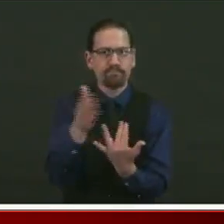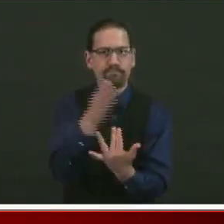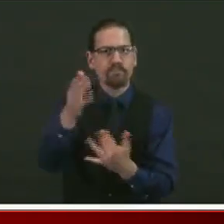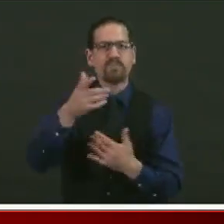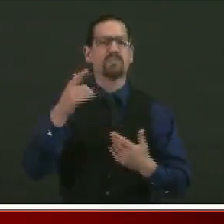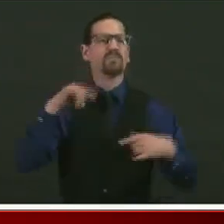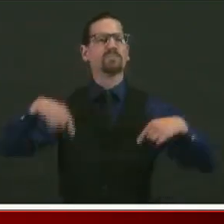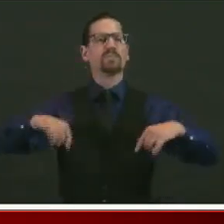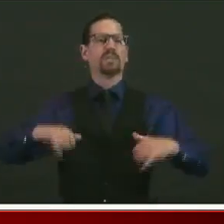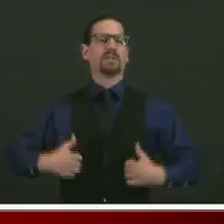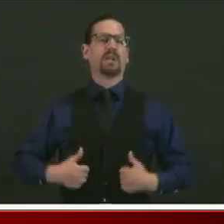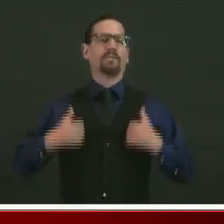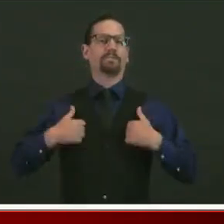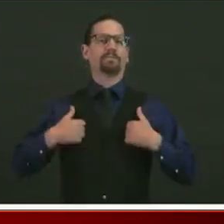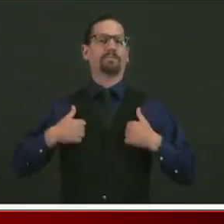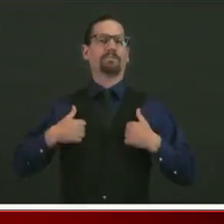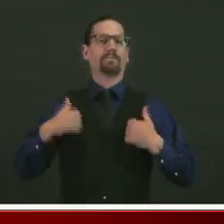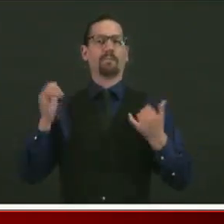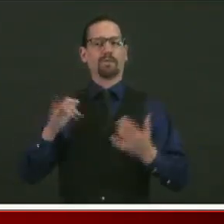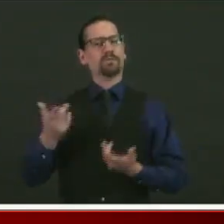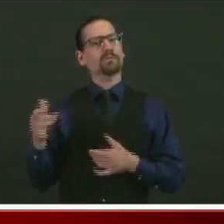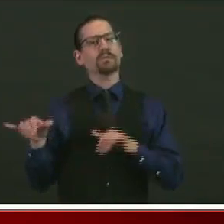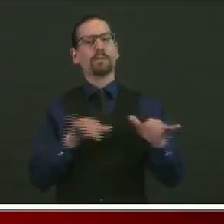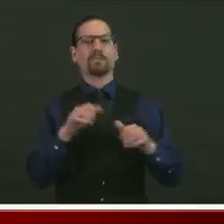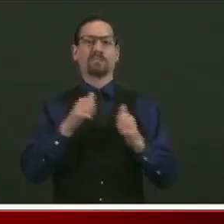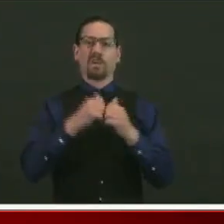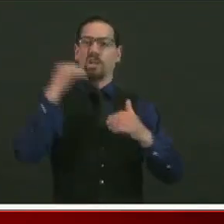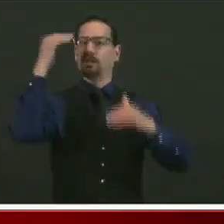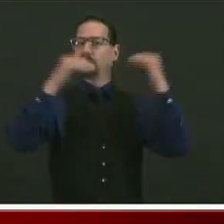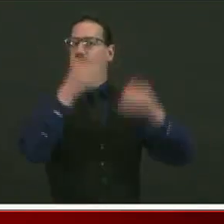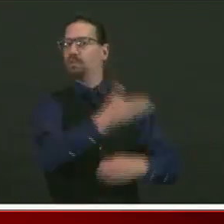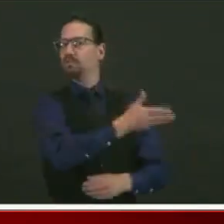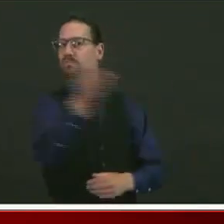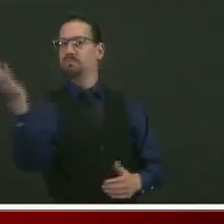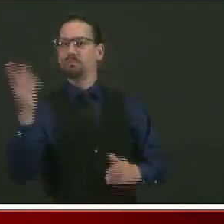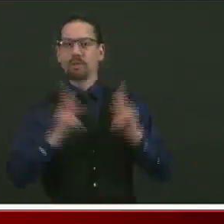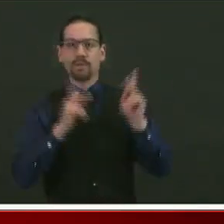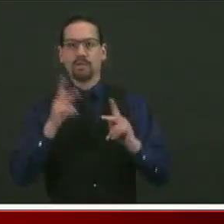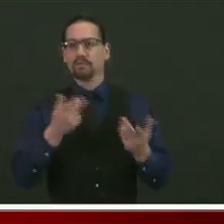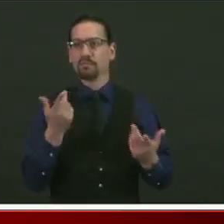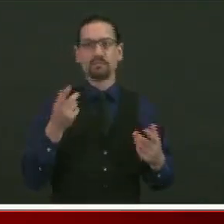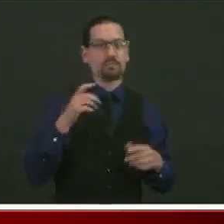THIS IS CALLED RESILIENCE. WE PROCESS BAD THINGS, WE MOVE FORWARD. WE TRY TO FIND THE SILVER